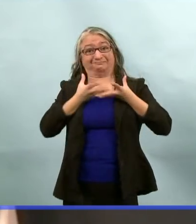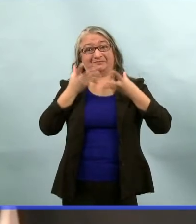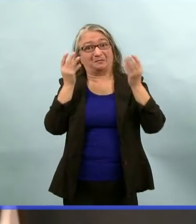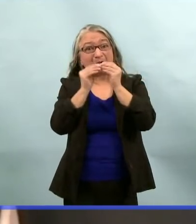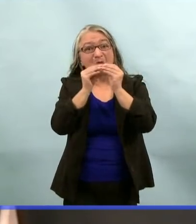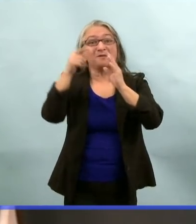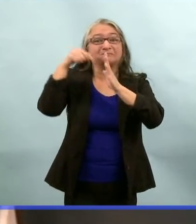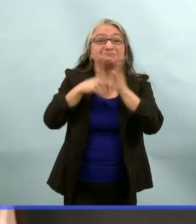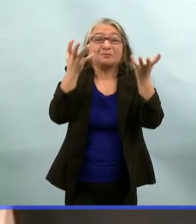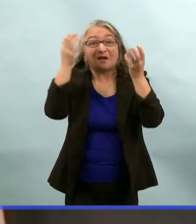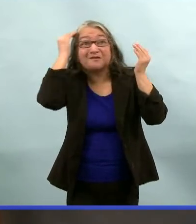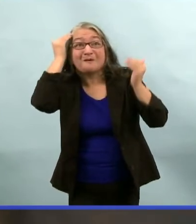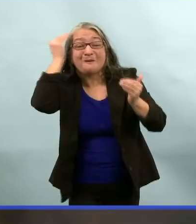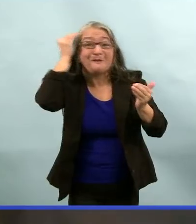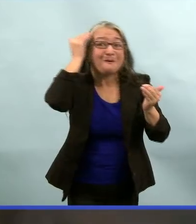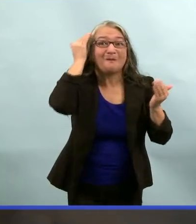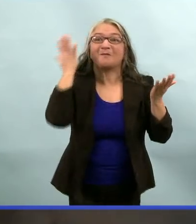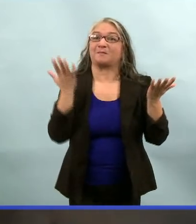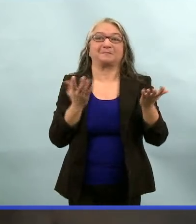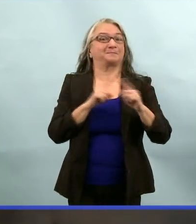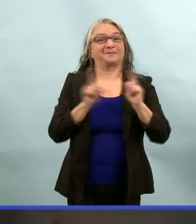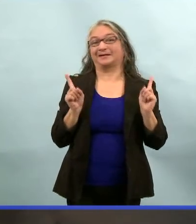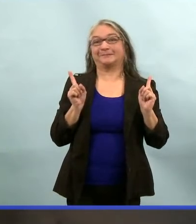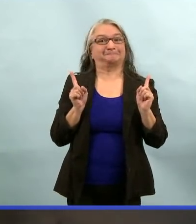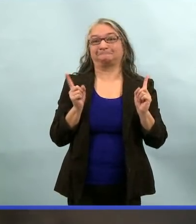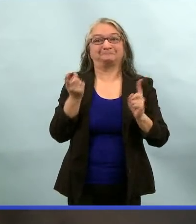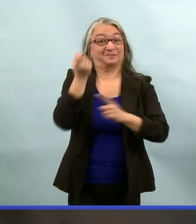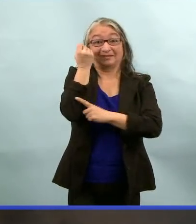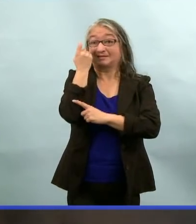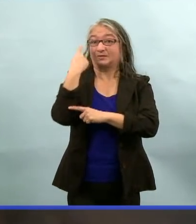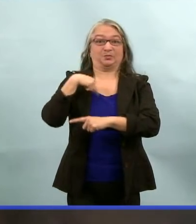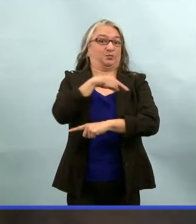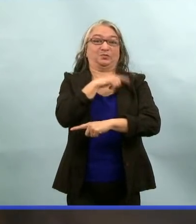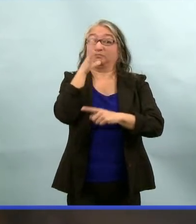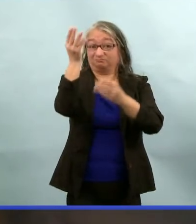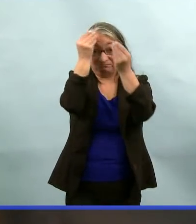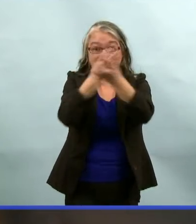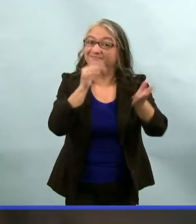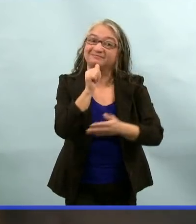public health is committed to the privacy of this individual and to the privacy of future cases